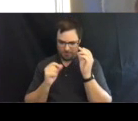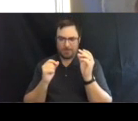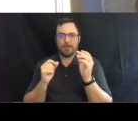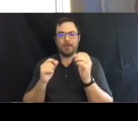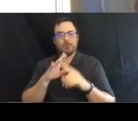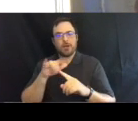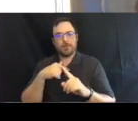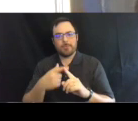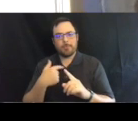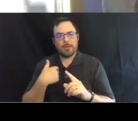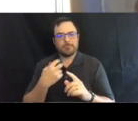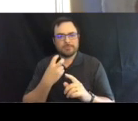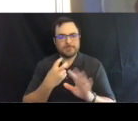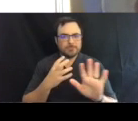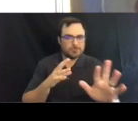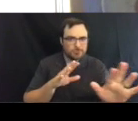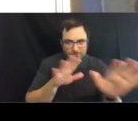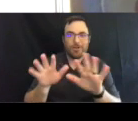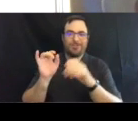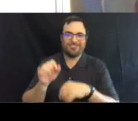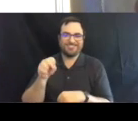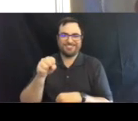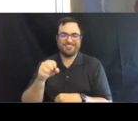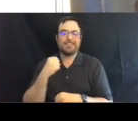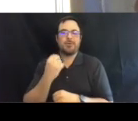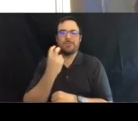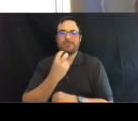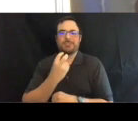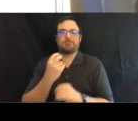talk about the feature so of speech you want to expect